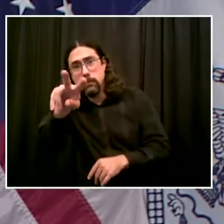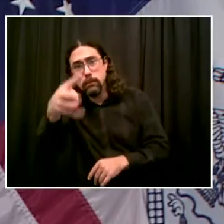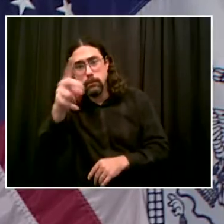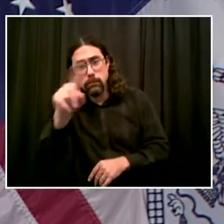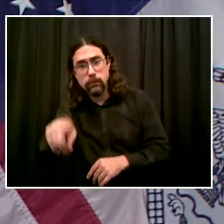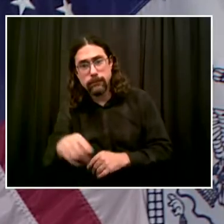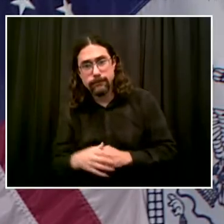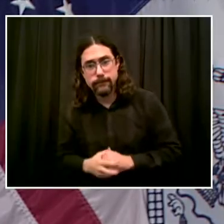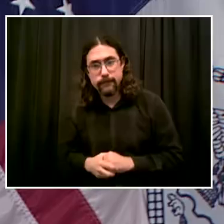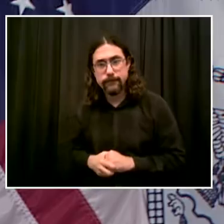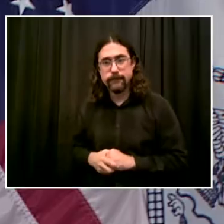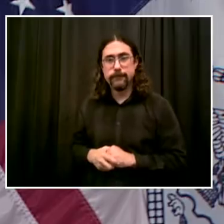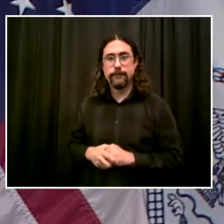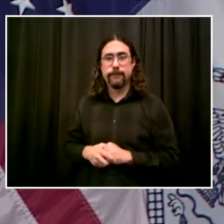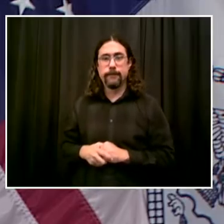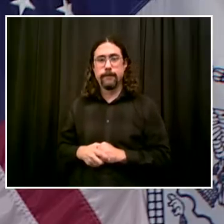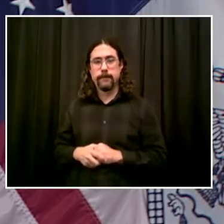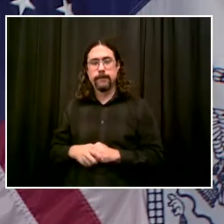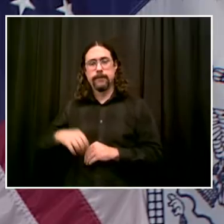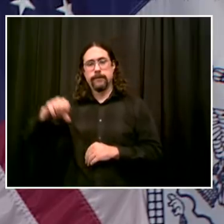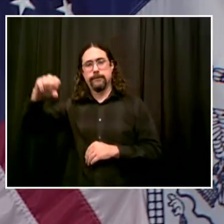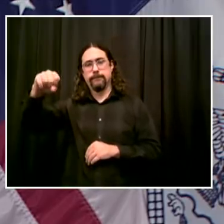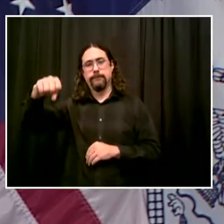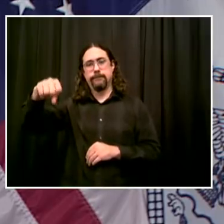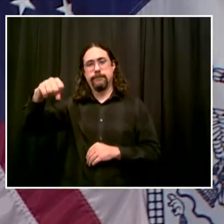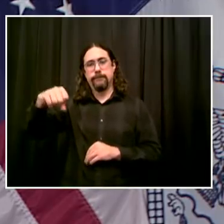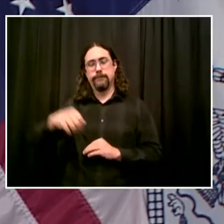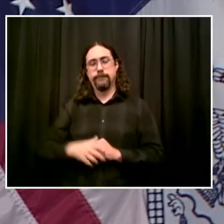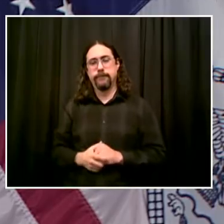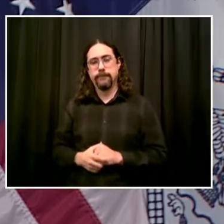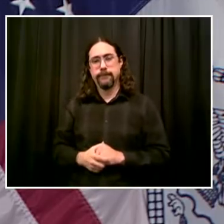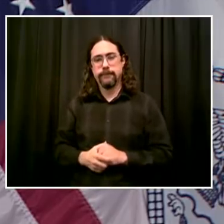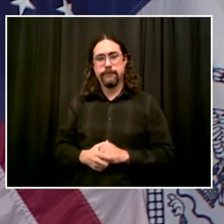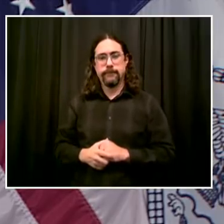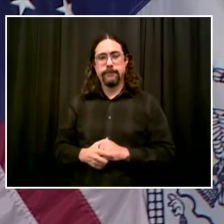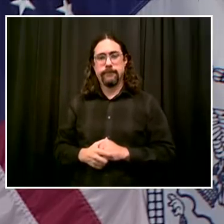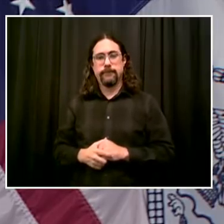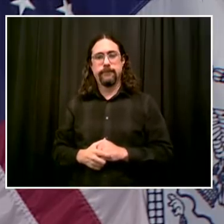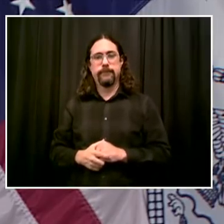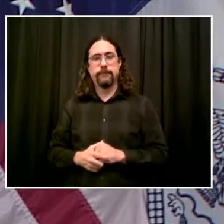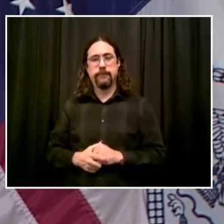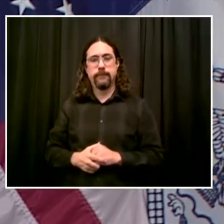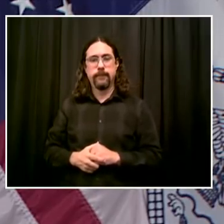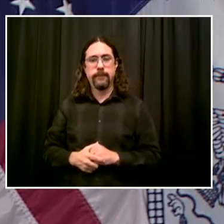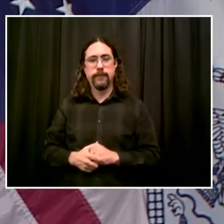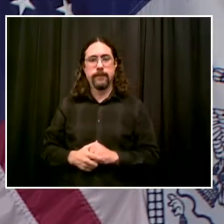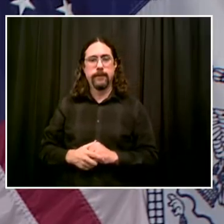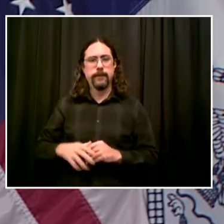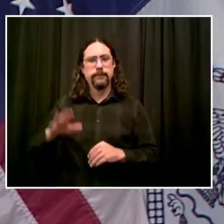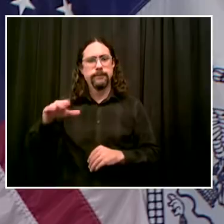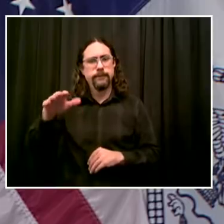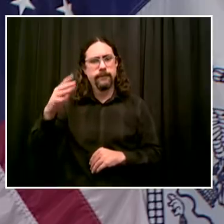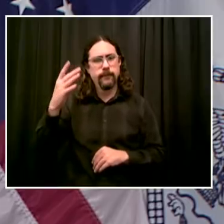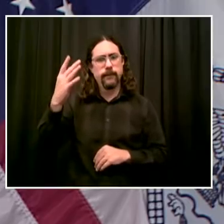AROUND THAT. GO AHEAD. Reporter: THANKS.